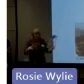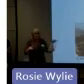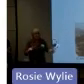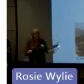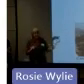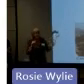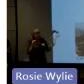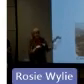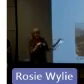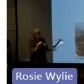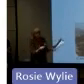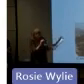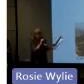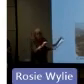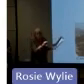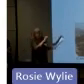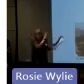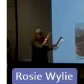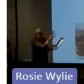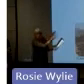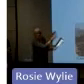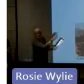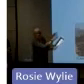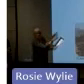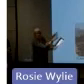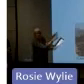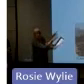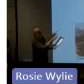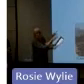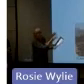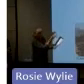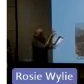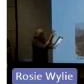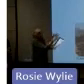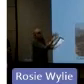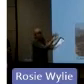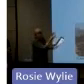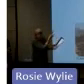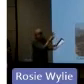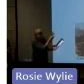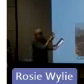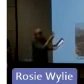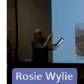like that they would also understand what these GS were what these monuments were signifying in